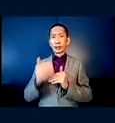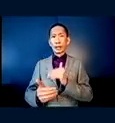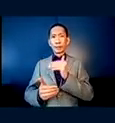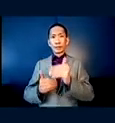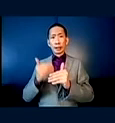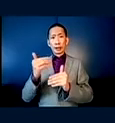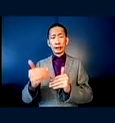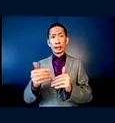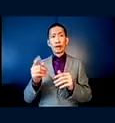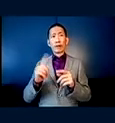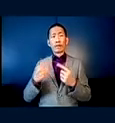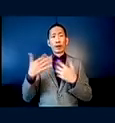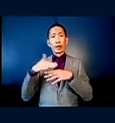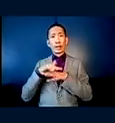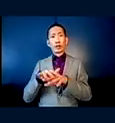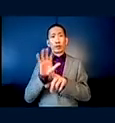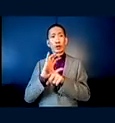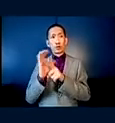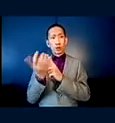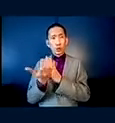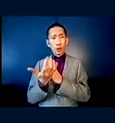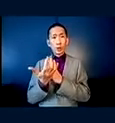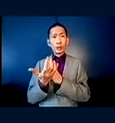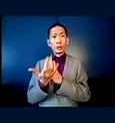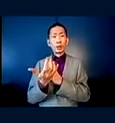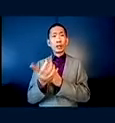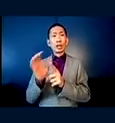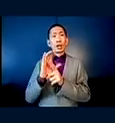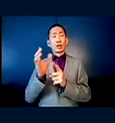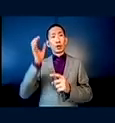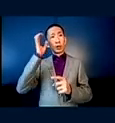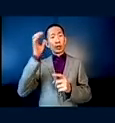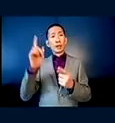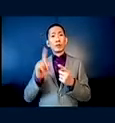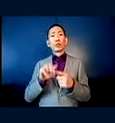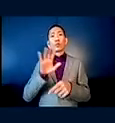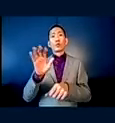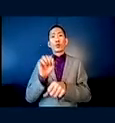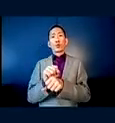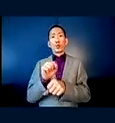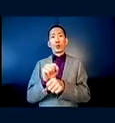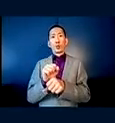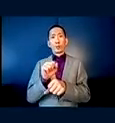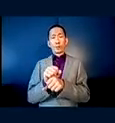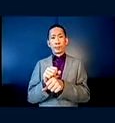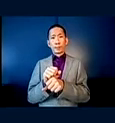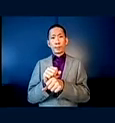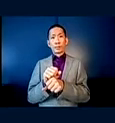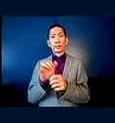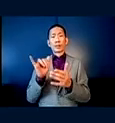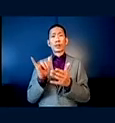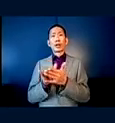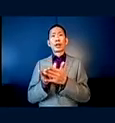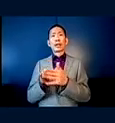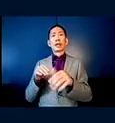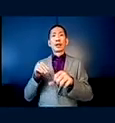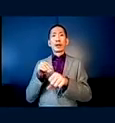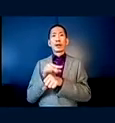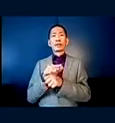TAKES YOU THROUGH STEP BY STEP A PROCESS FOR INTEGRATION OF CULTURE AND CULTURE CONCEPT INTO